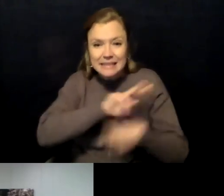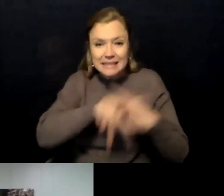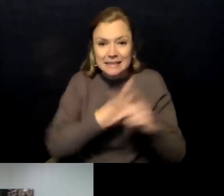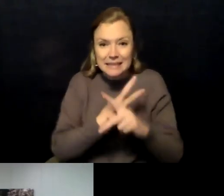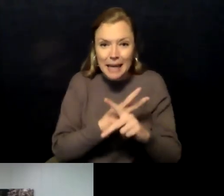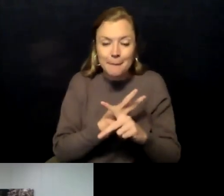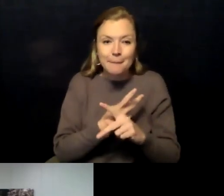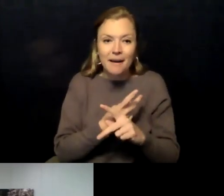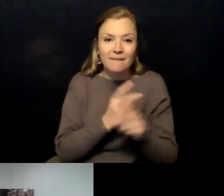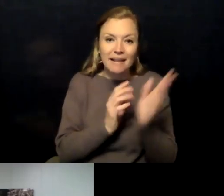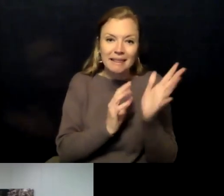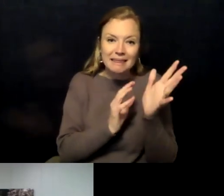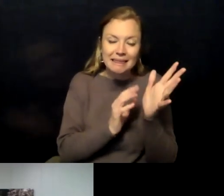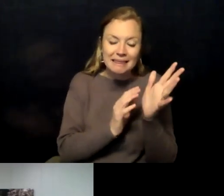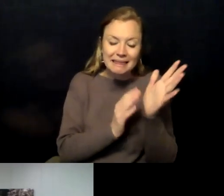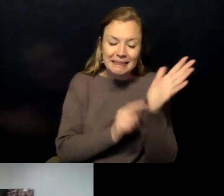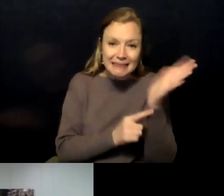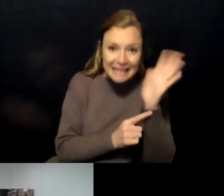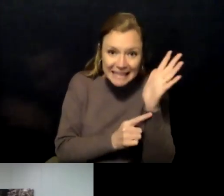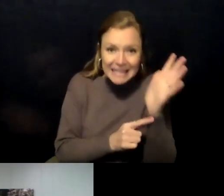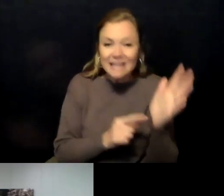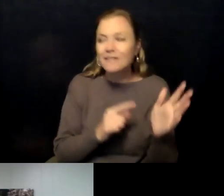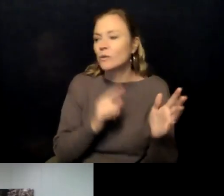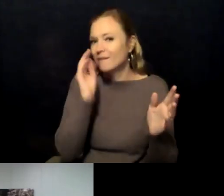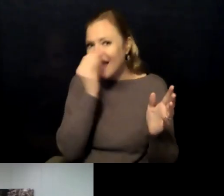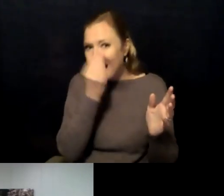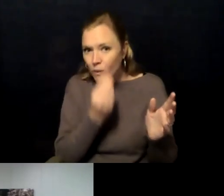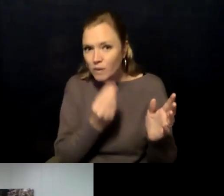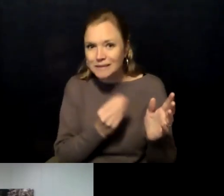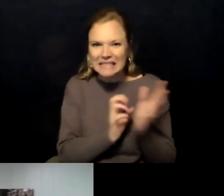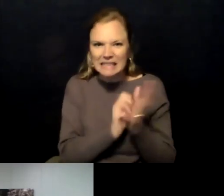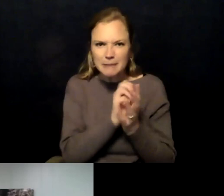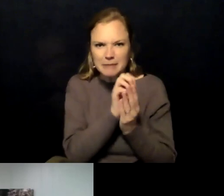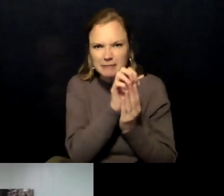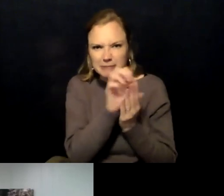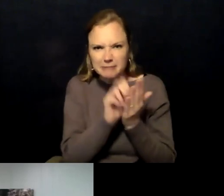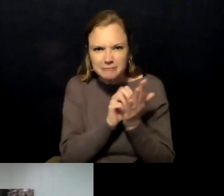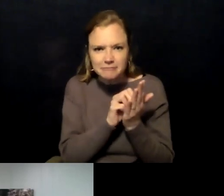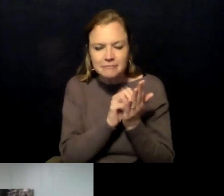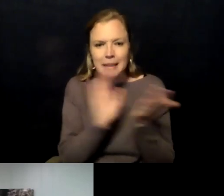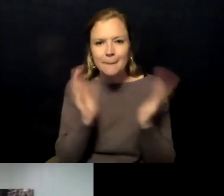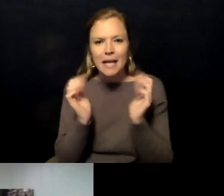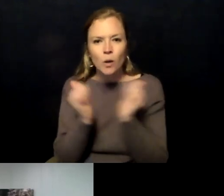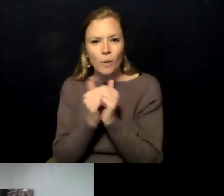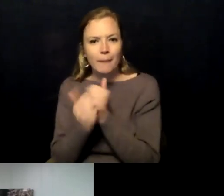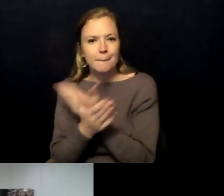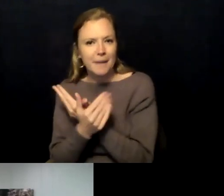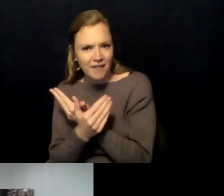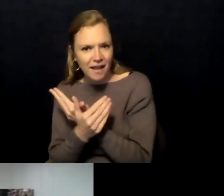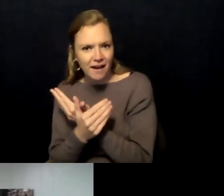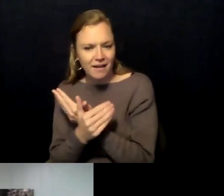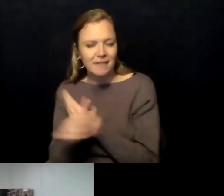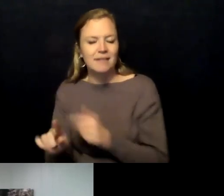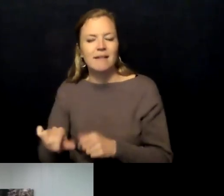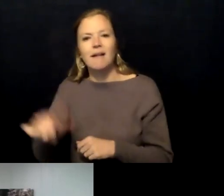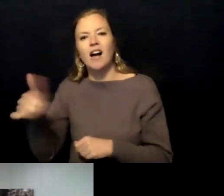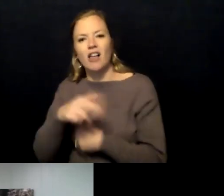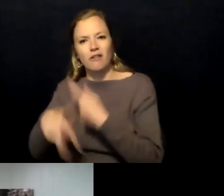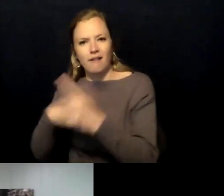like, and they're really specific. To be general,